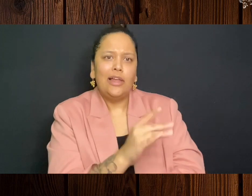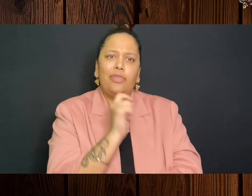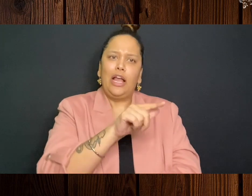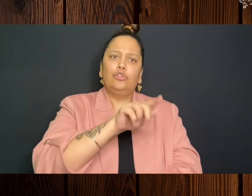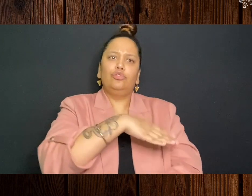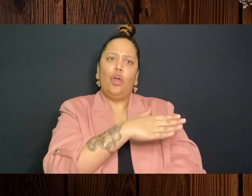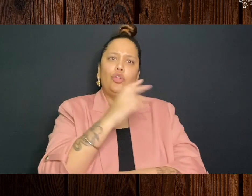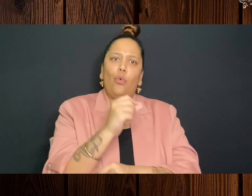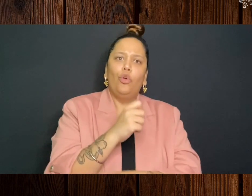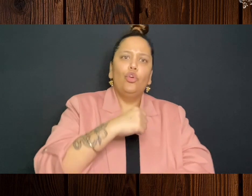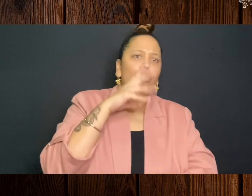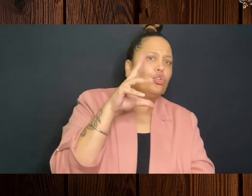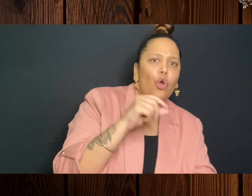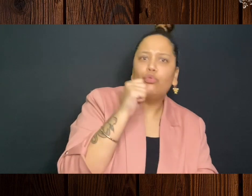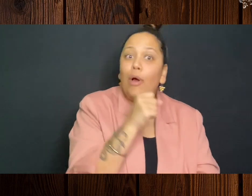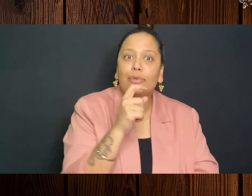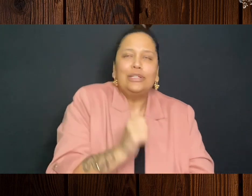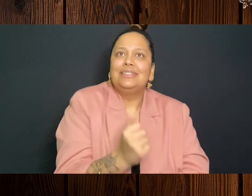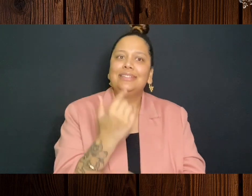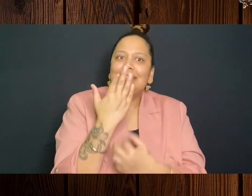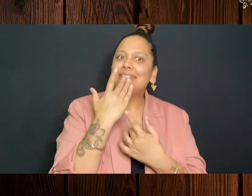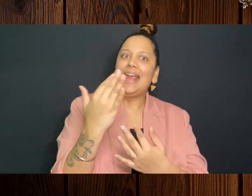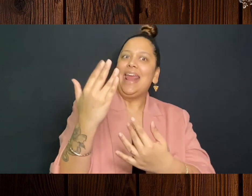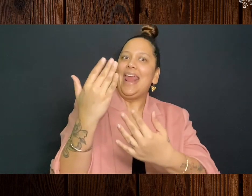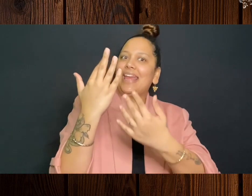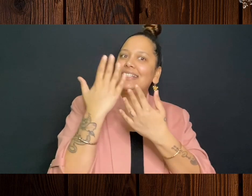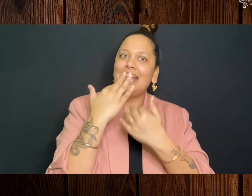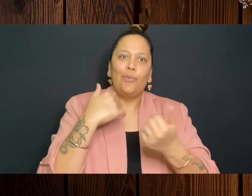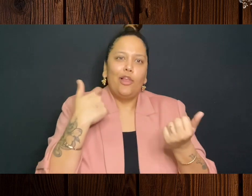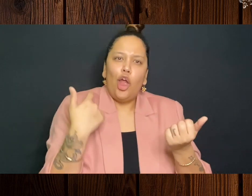singing, no rapping, just singing. And with a guitar, with